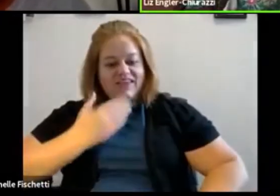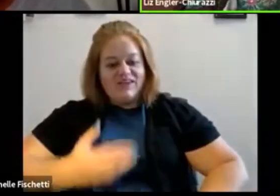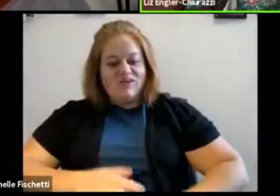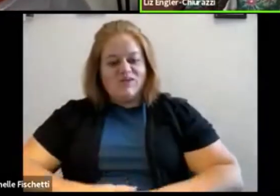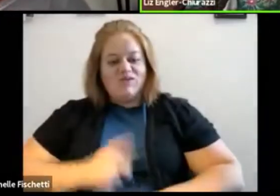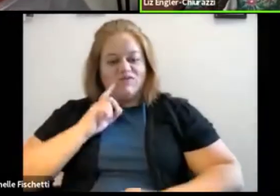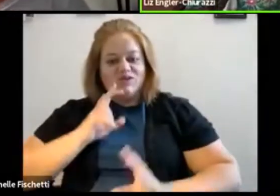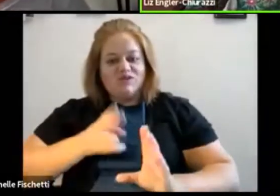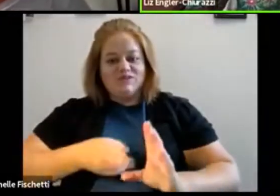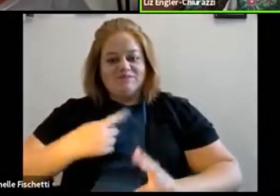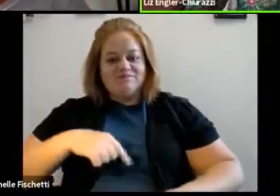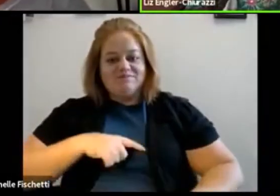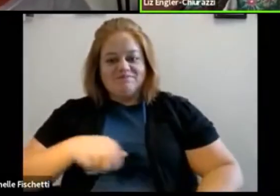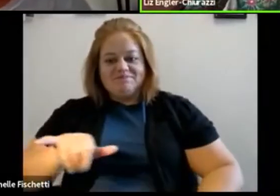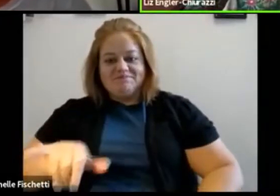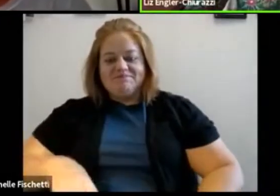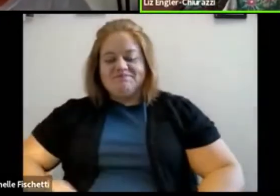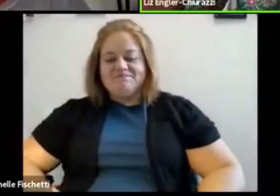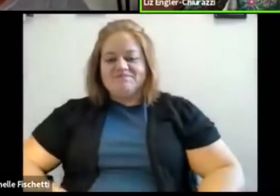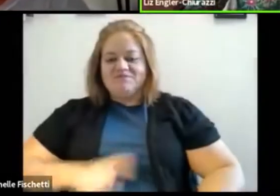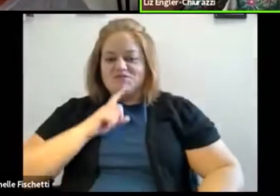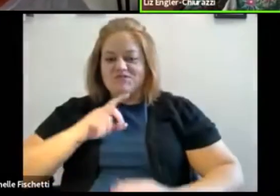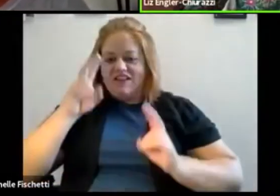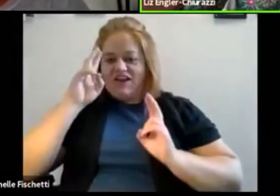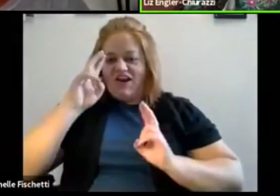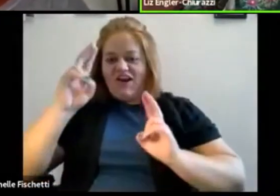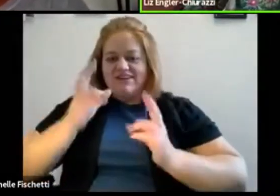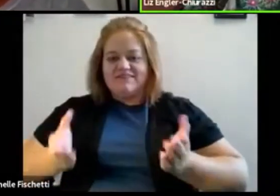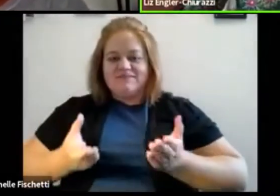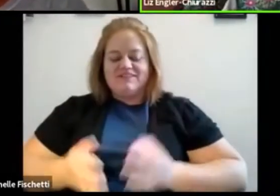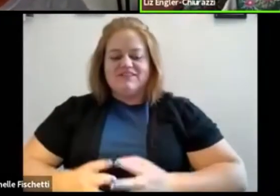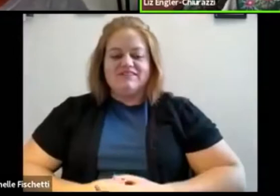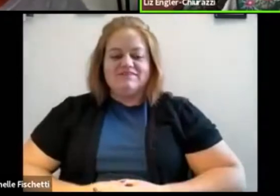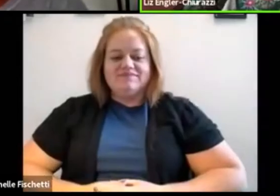me, it's an absolute privilege to be here and I just want to give a shout out to